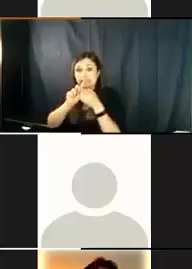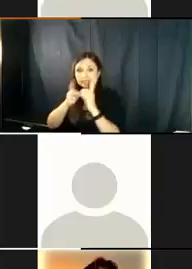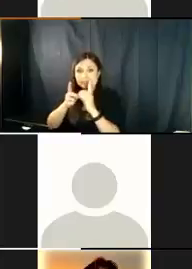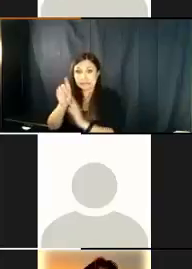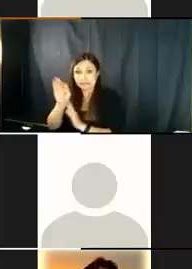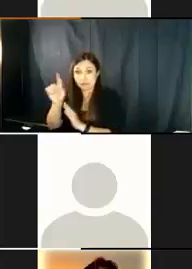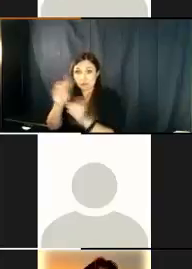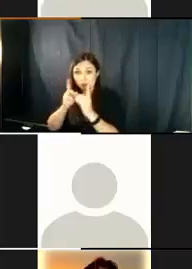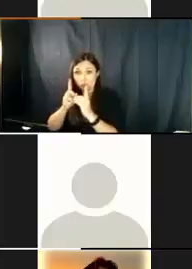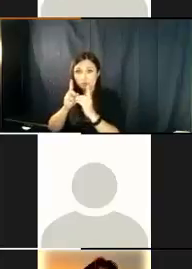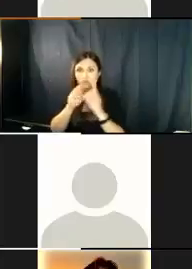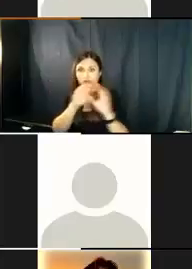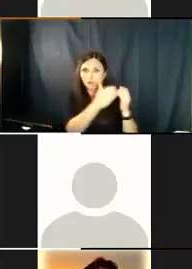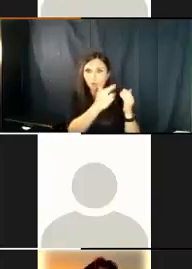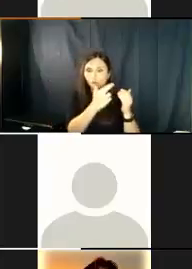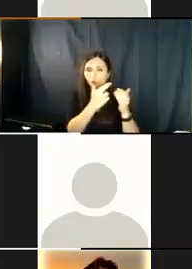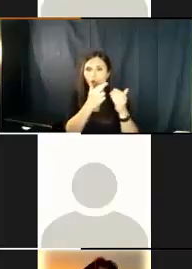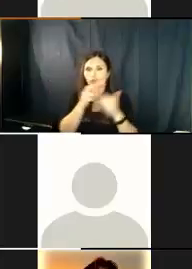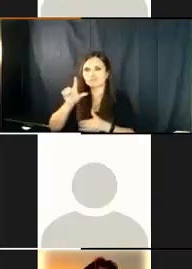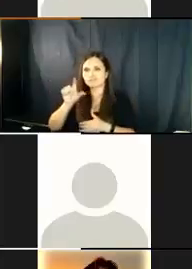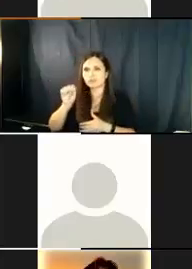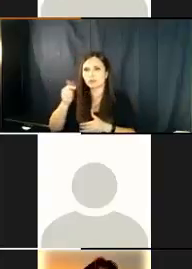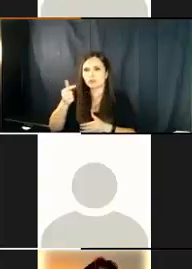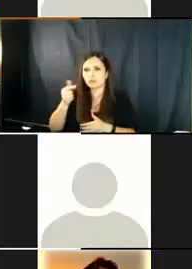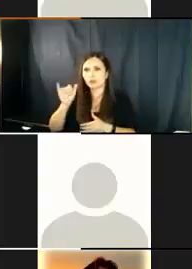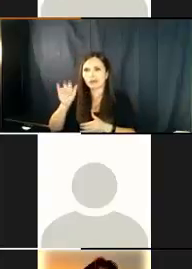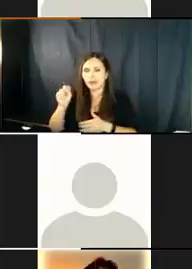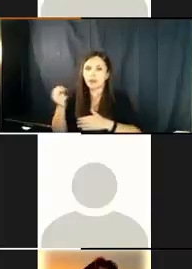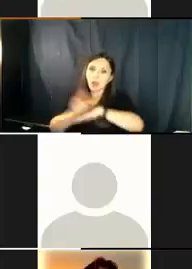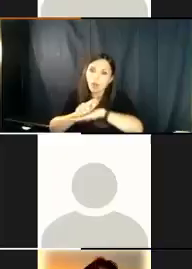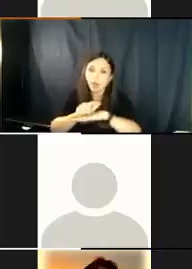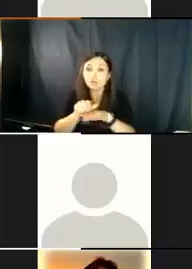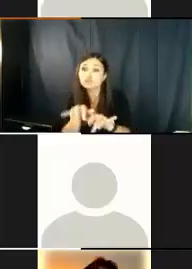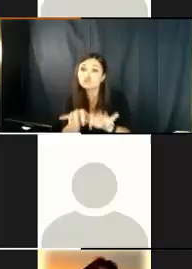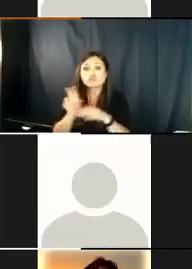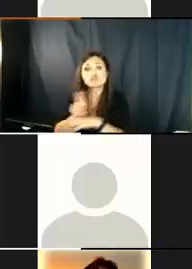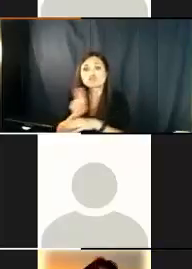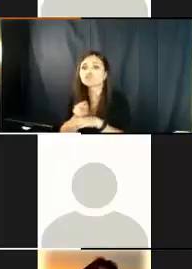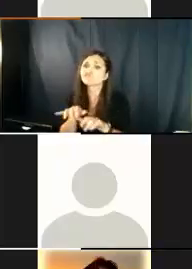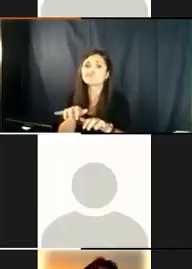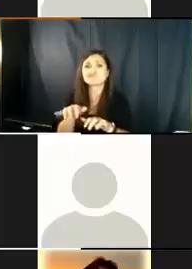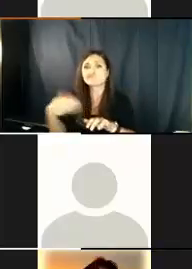into a course, once they get into the course and are using it and everything runs pretty